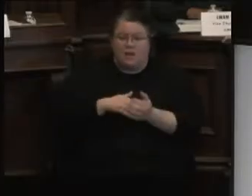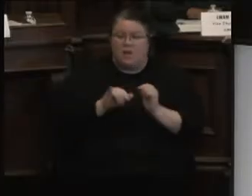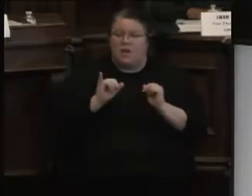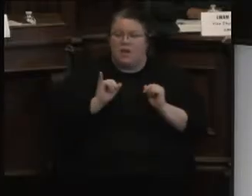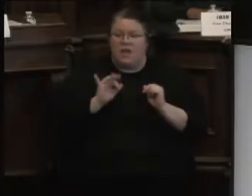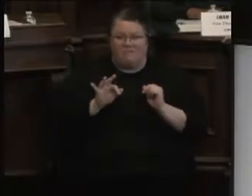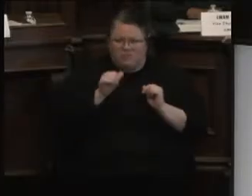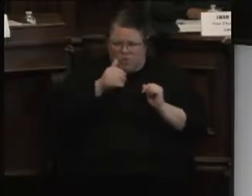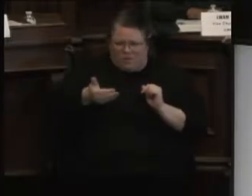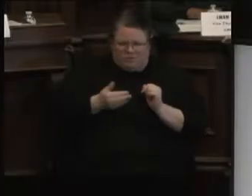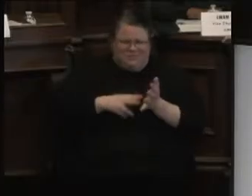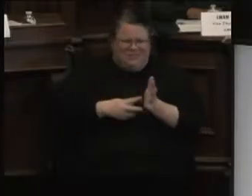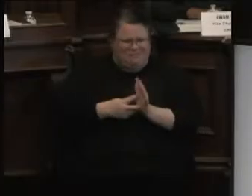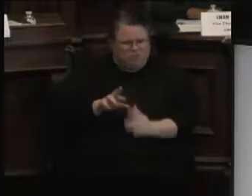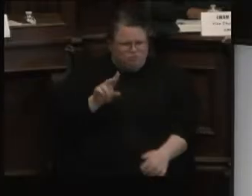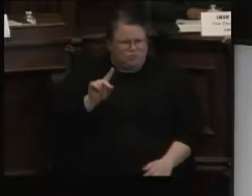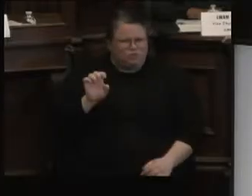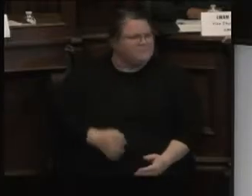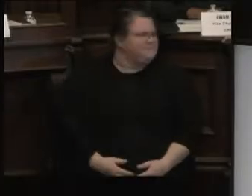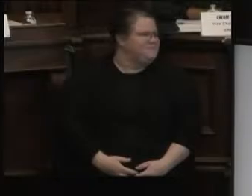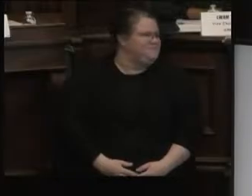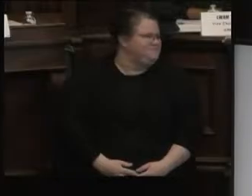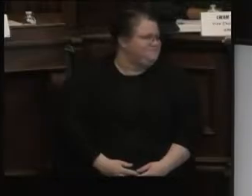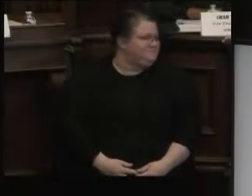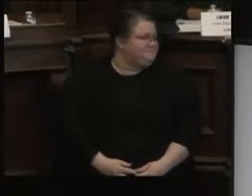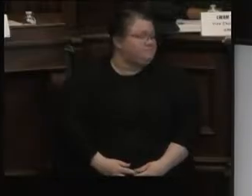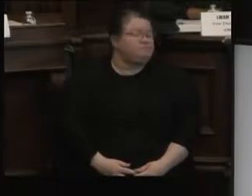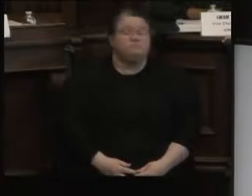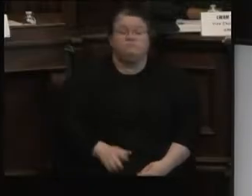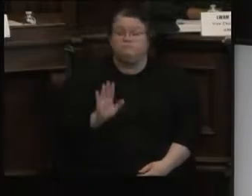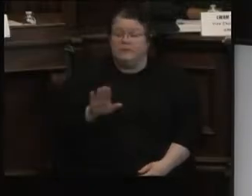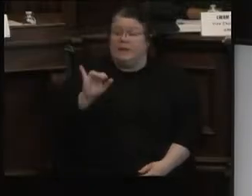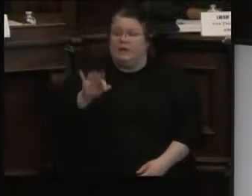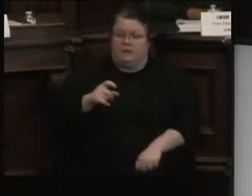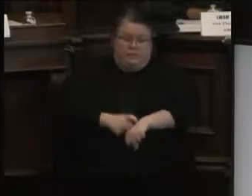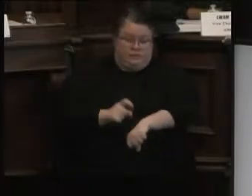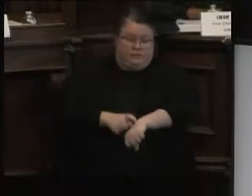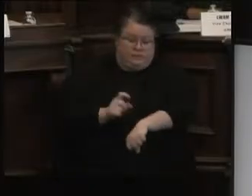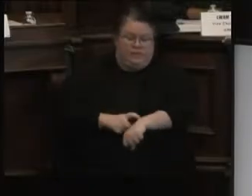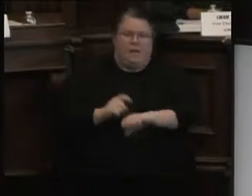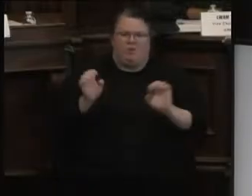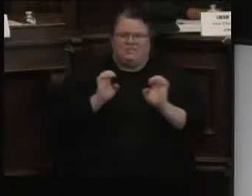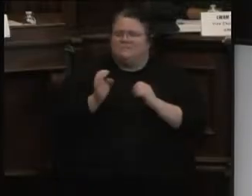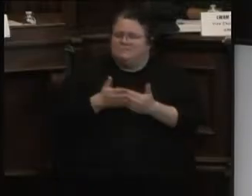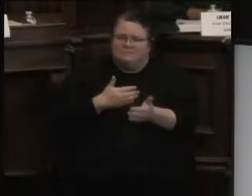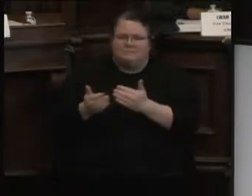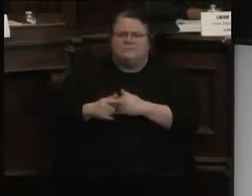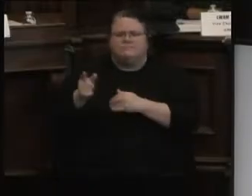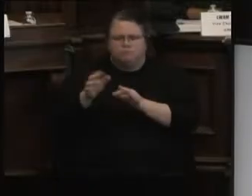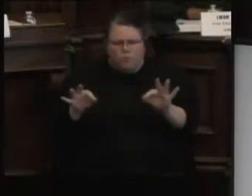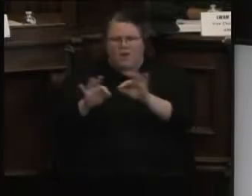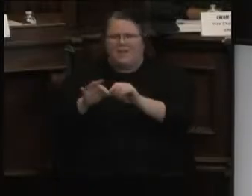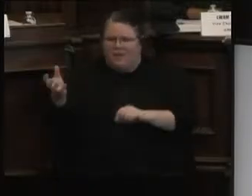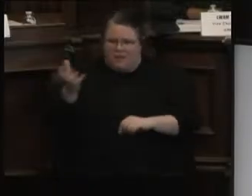say you have to introduce yourself because it's the